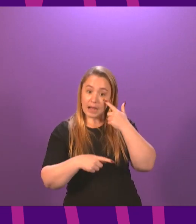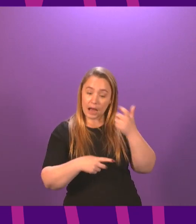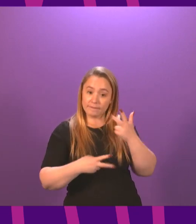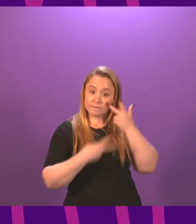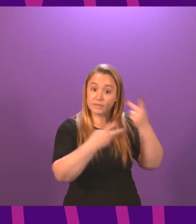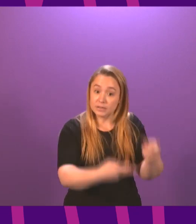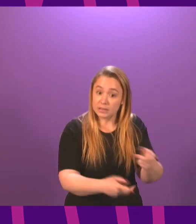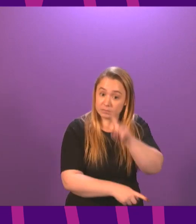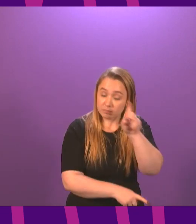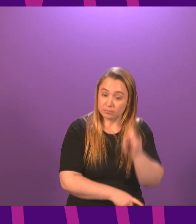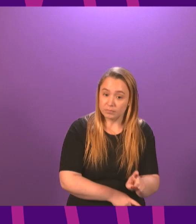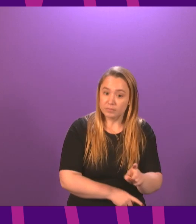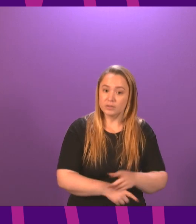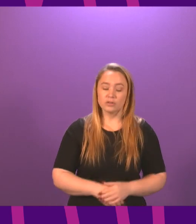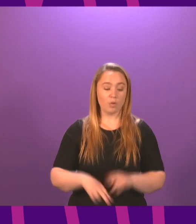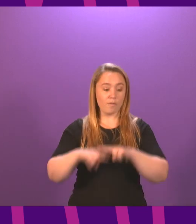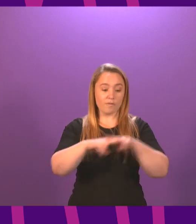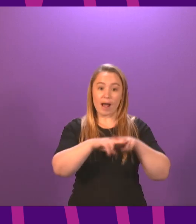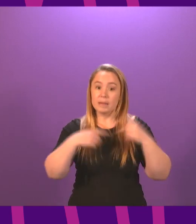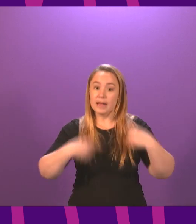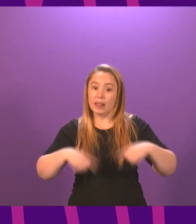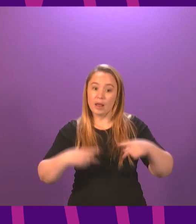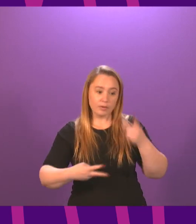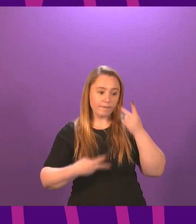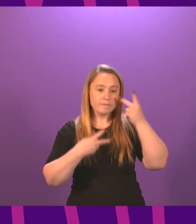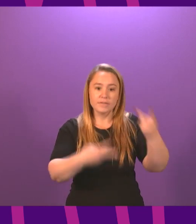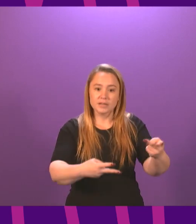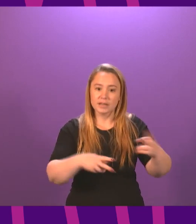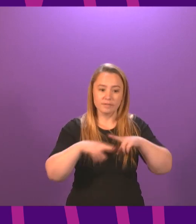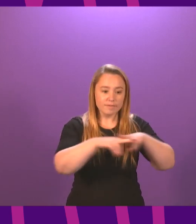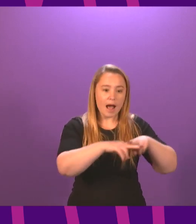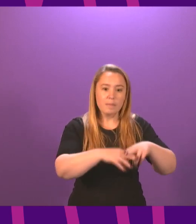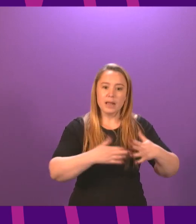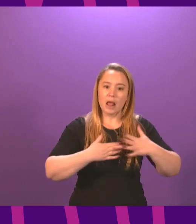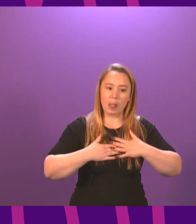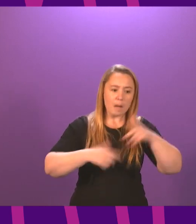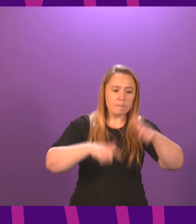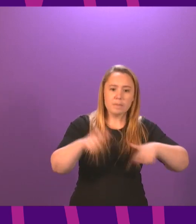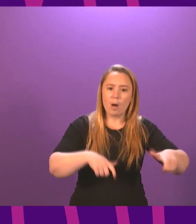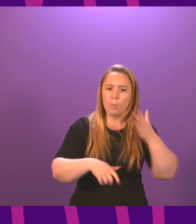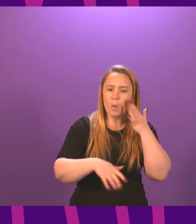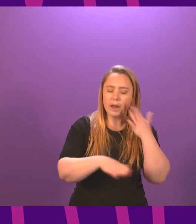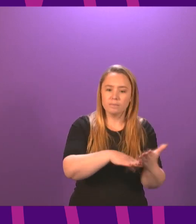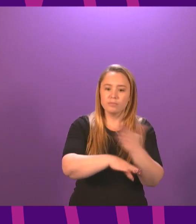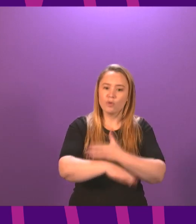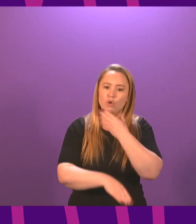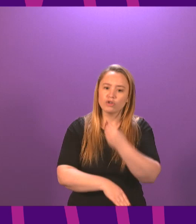in decline in many parts of the country, when will families be allowed to see their loved ones in advance of Christmas?